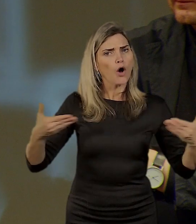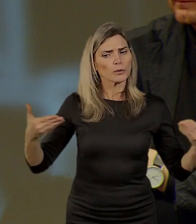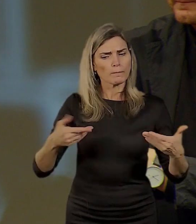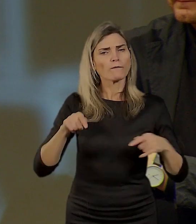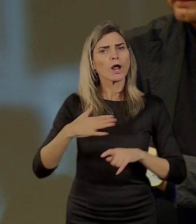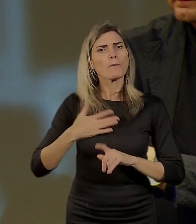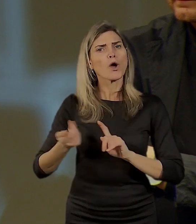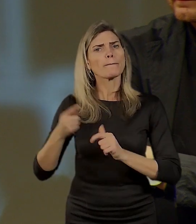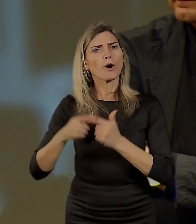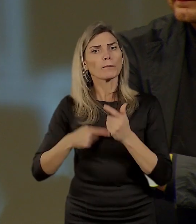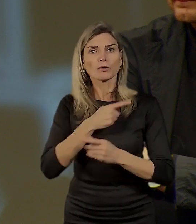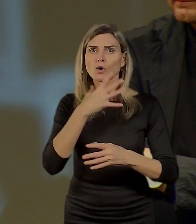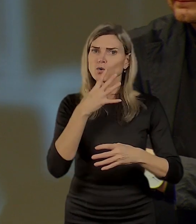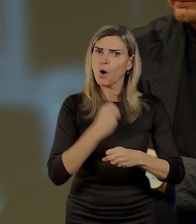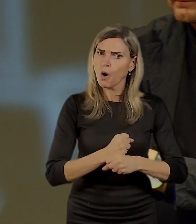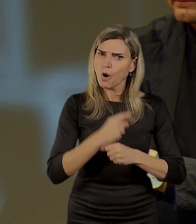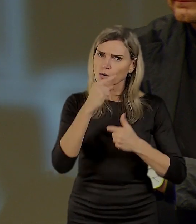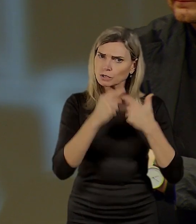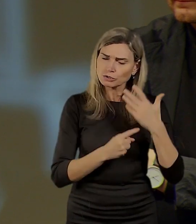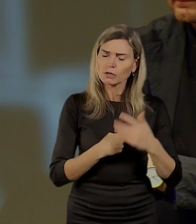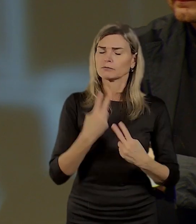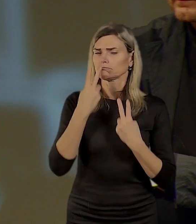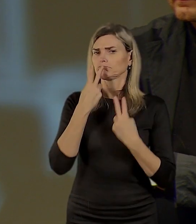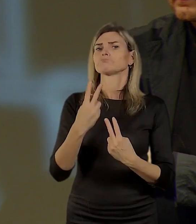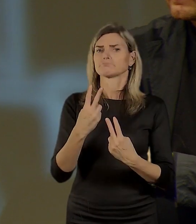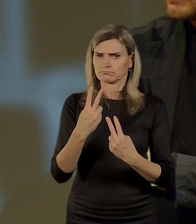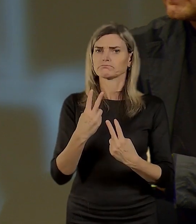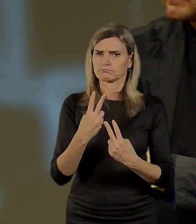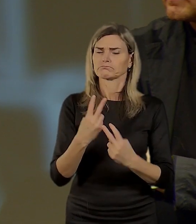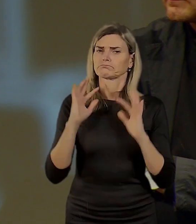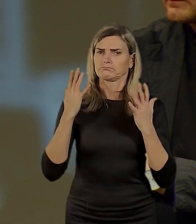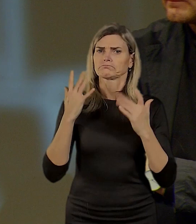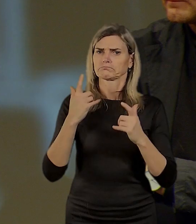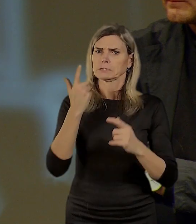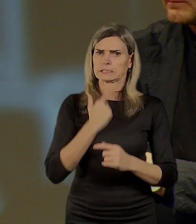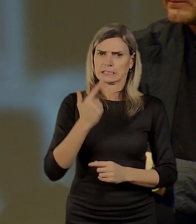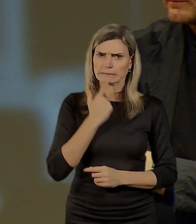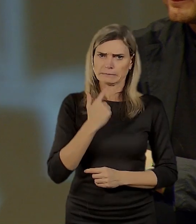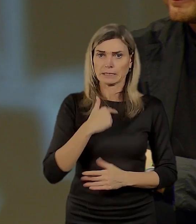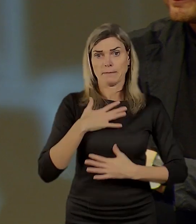and change the capacities. And here it has been defined correctly from the beginning.